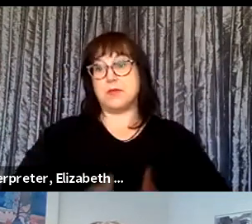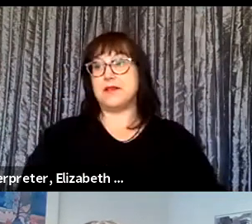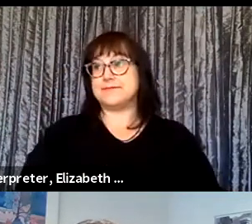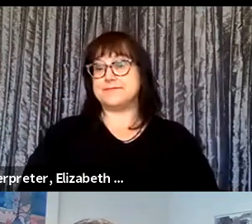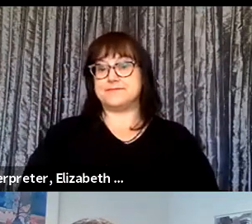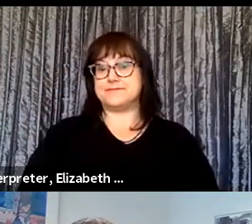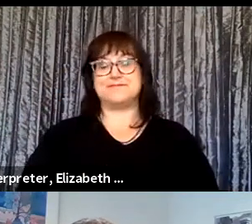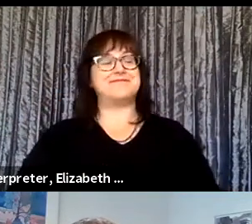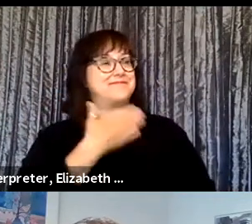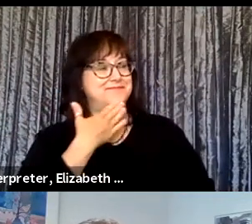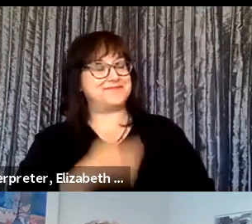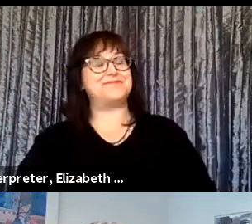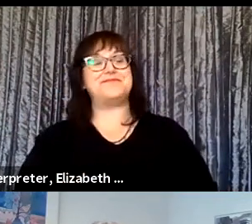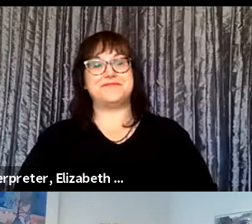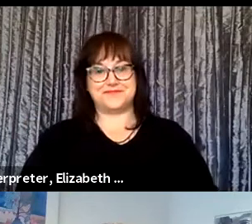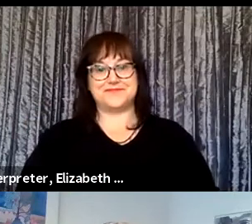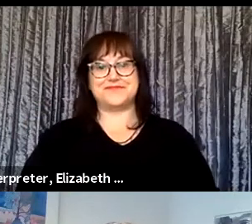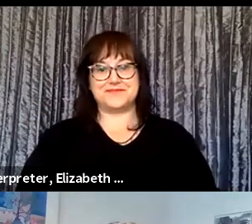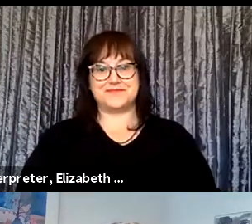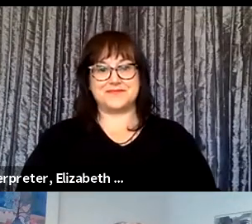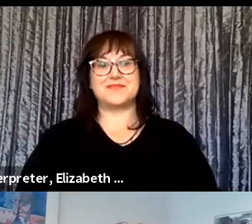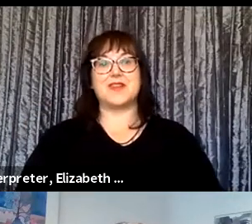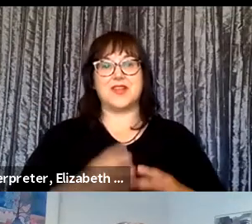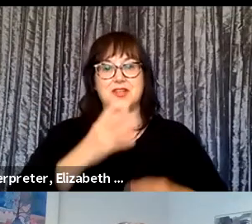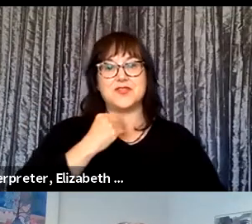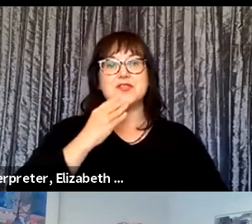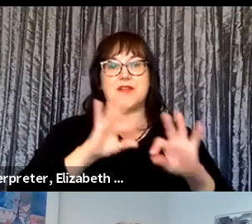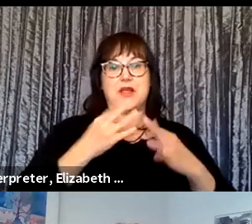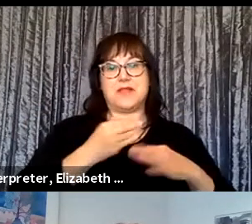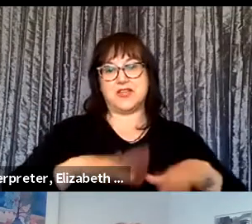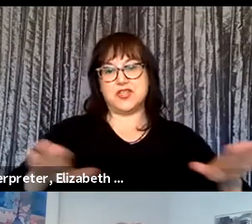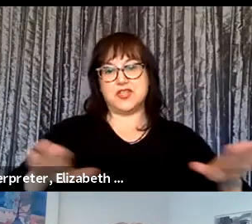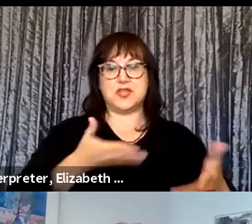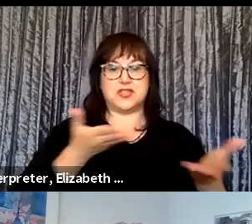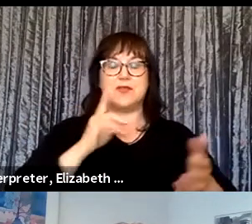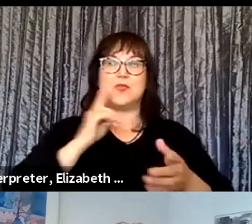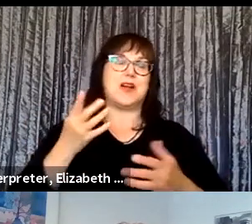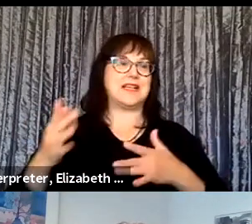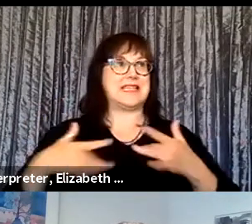Thank you, yeah, so Jewish Family and Children's Service was really excited when, when Kate and her team reached out to us